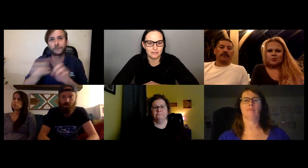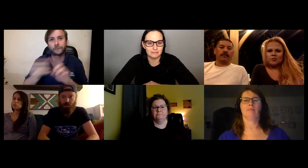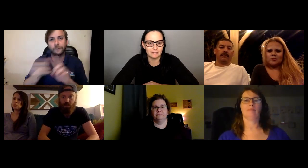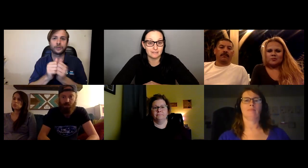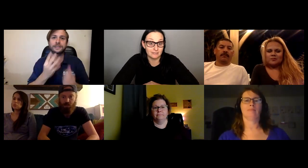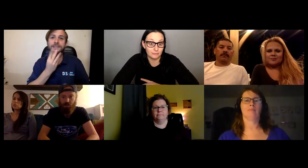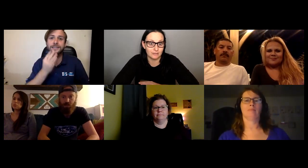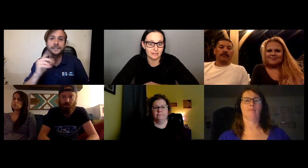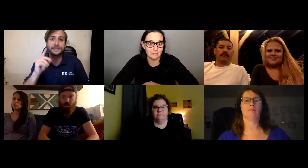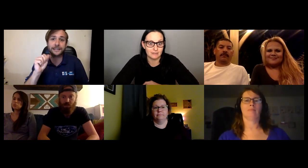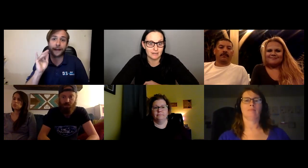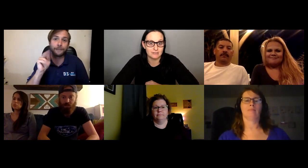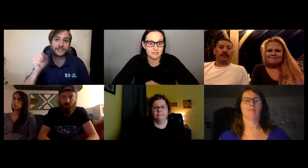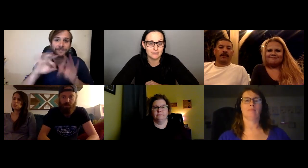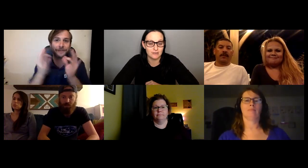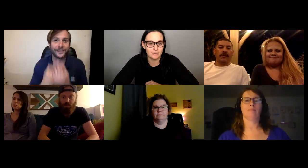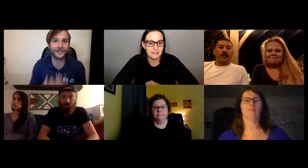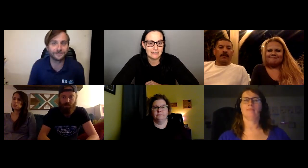ready